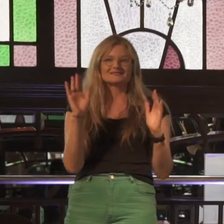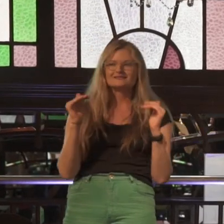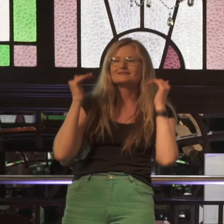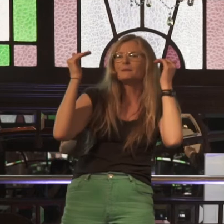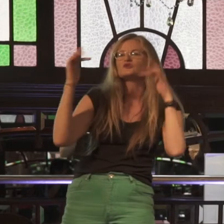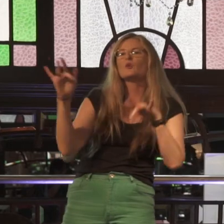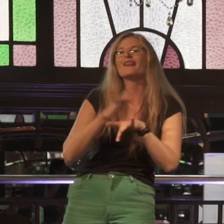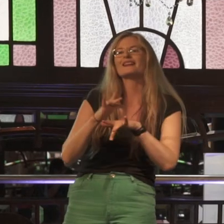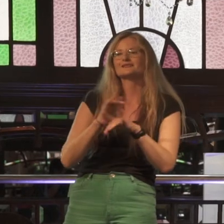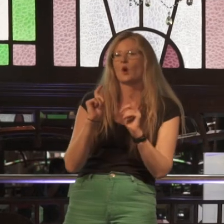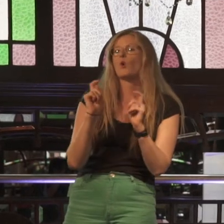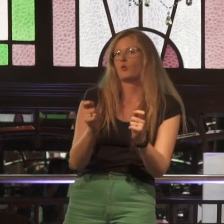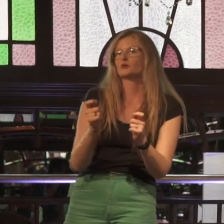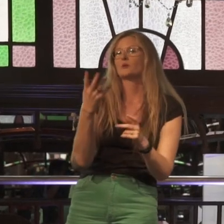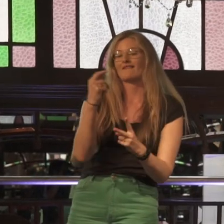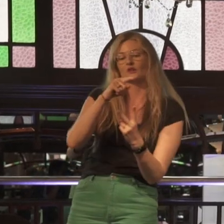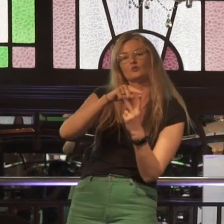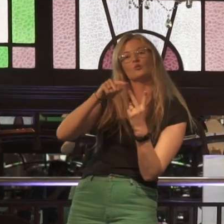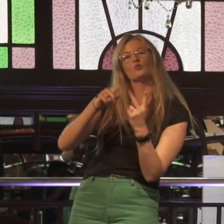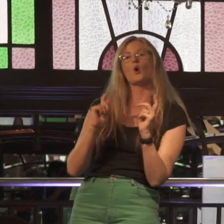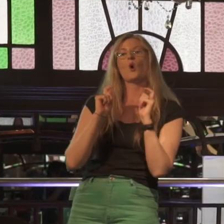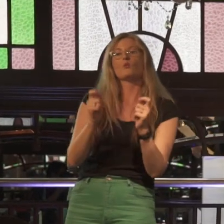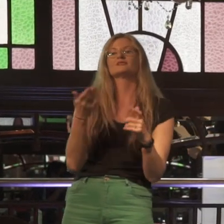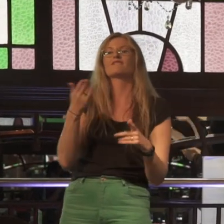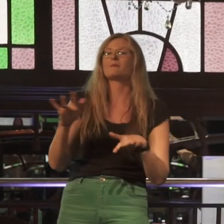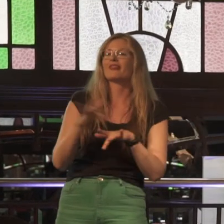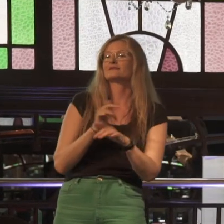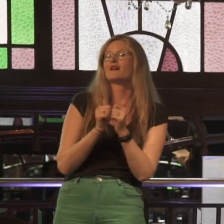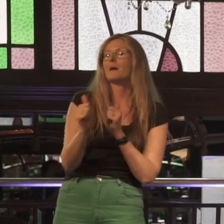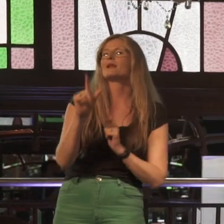This is an award, one of two awards sponsored by Birds of Paradise Theatre Company,